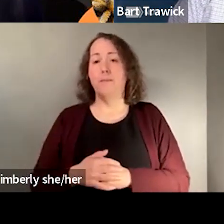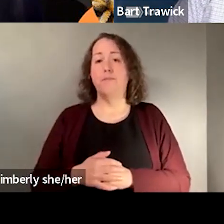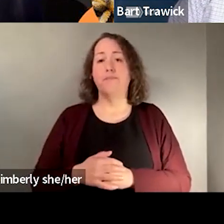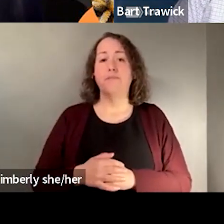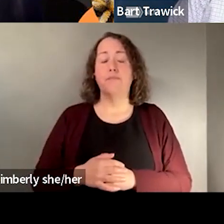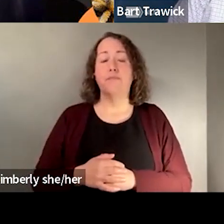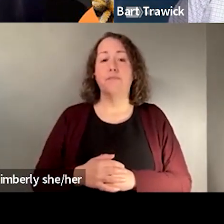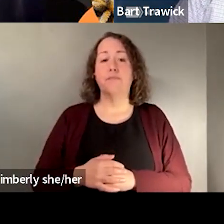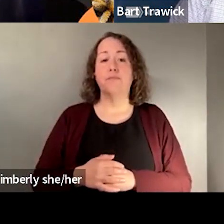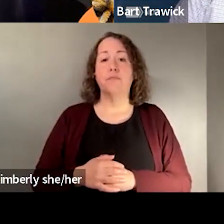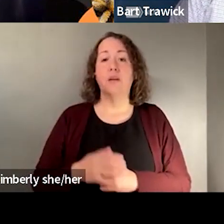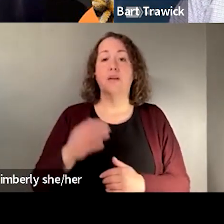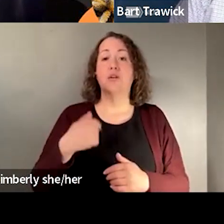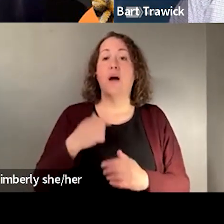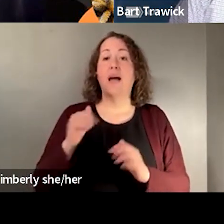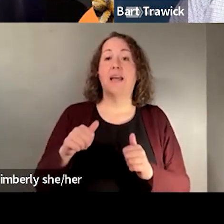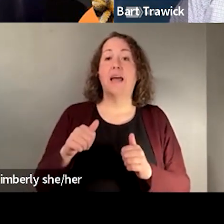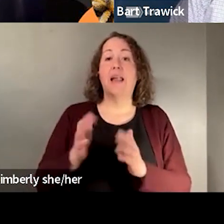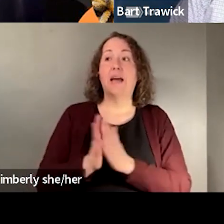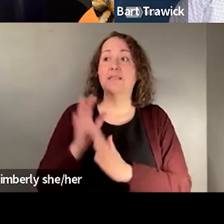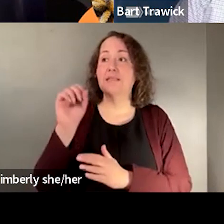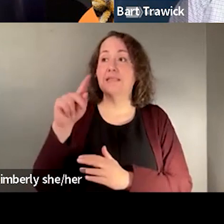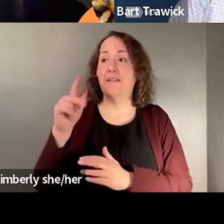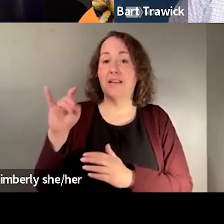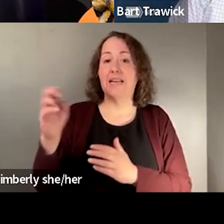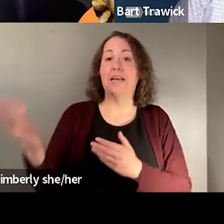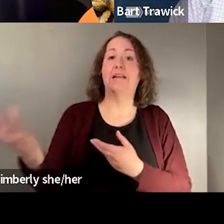back in with this -- because we've got a question asking, you know,